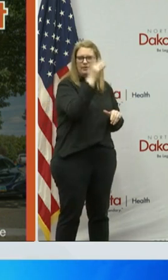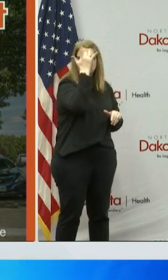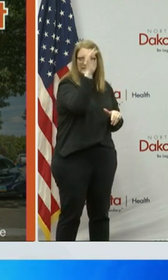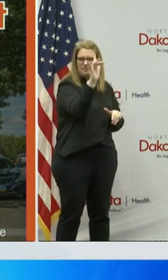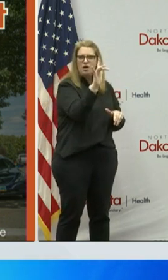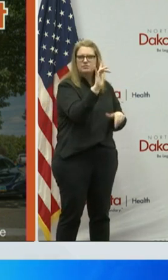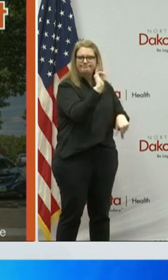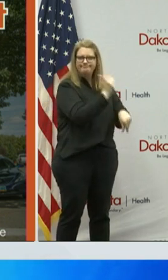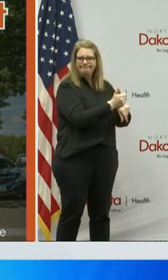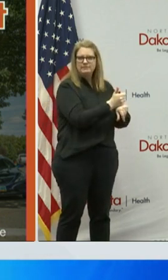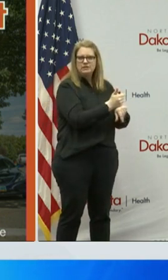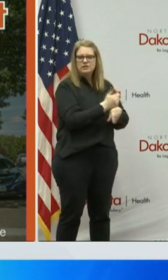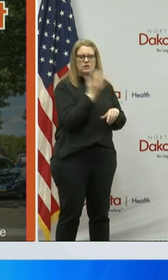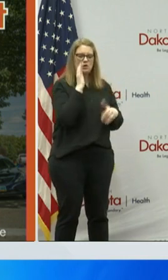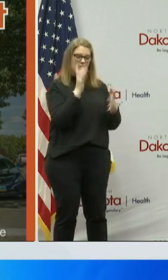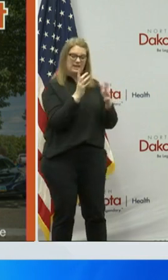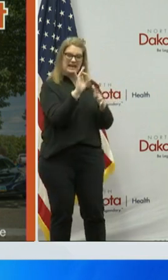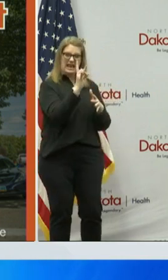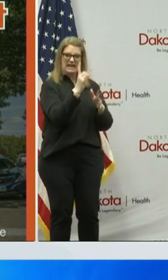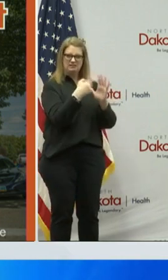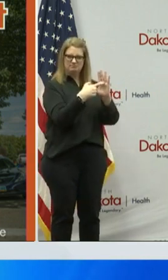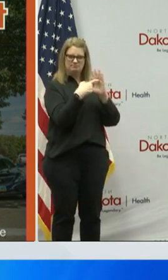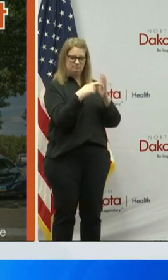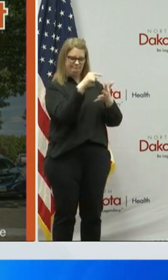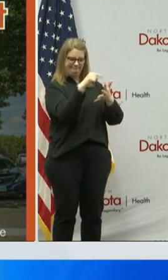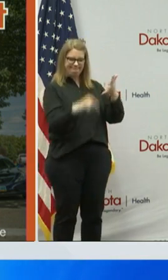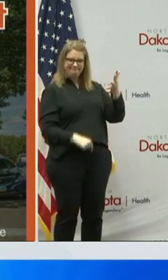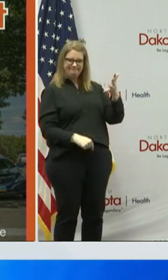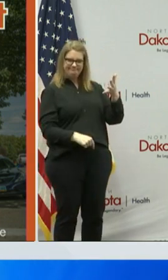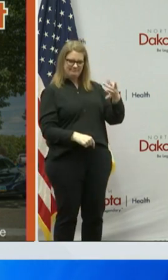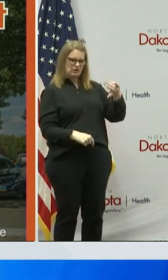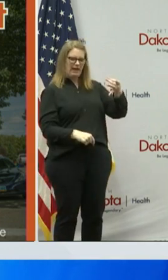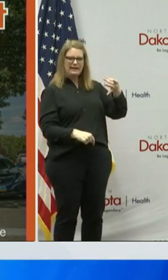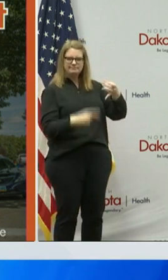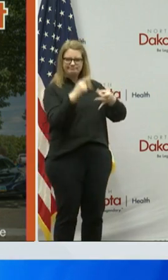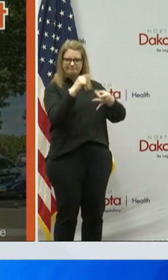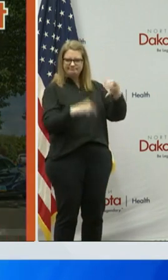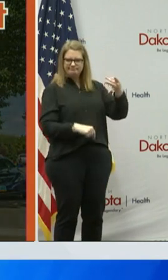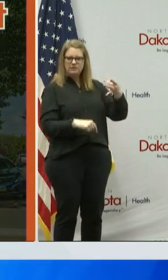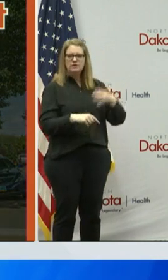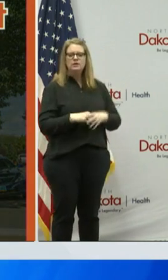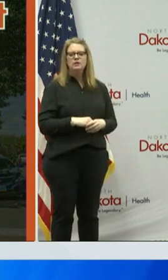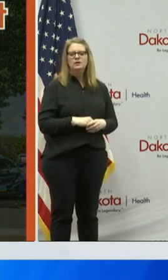SIX WORKING GROUPS THAT DEVELOPED NORTH DAKOTA SMART RESTART PROTOCOLS TO BE ENACTED WHEN WE HAVE THE EIGHT